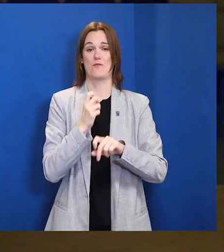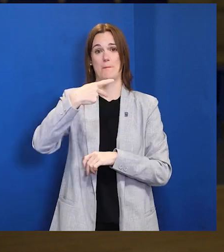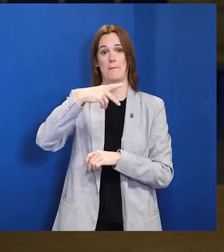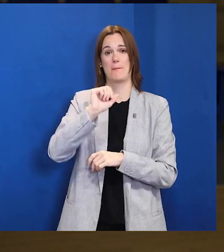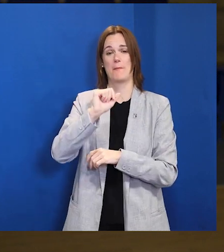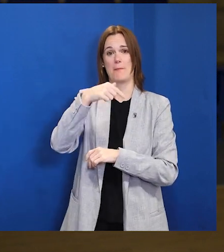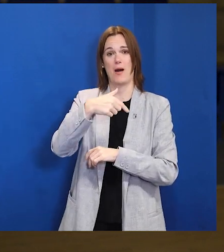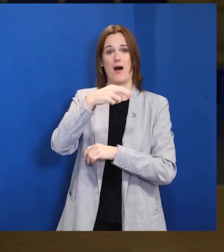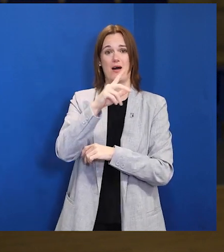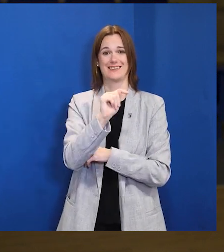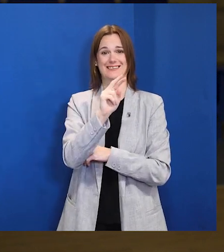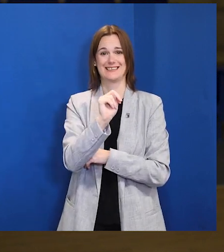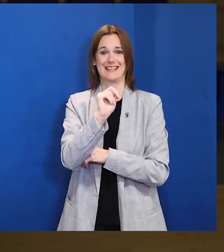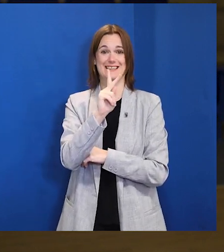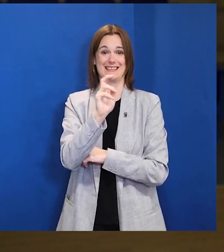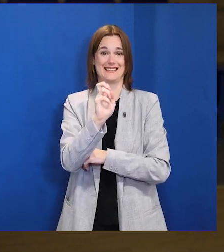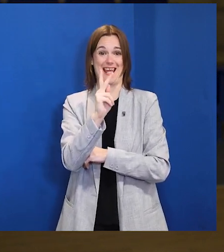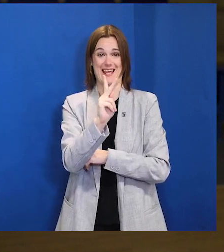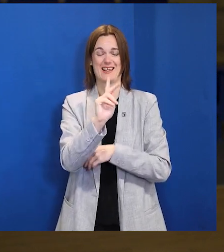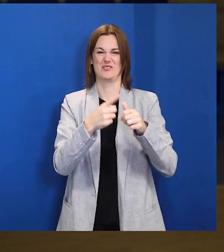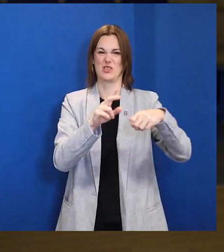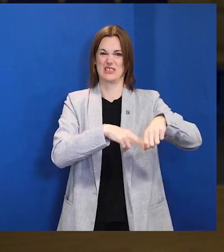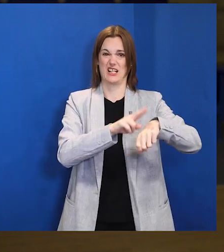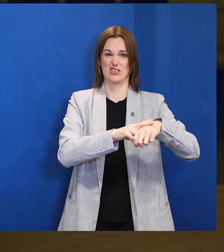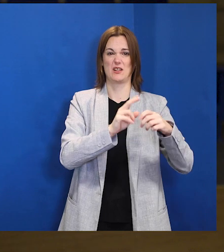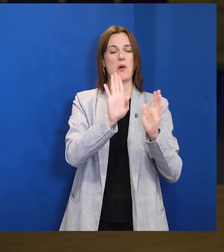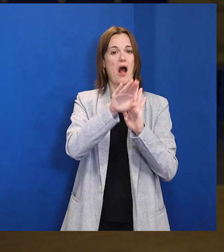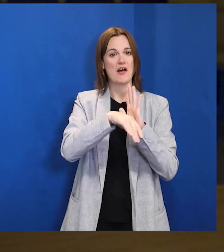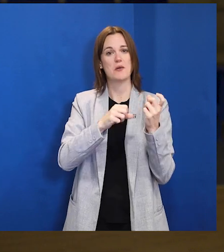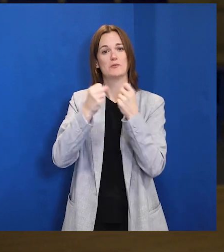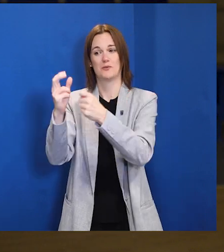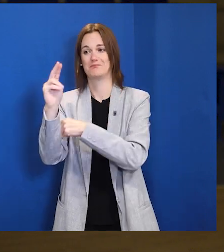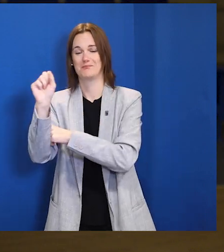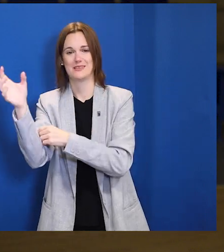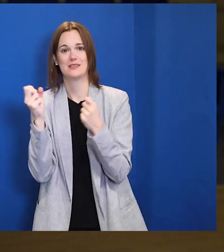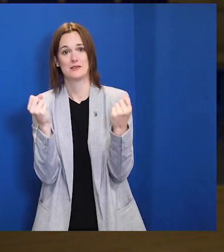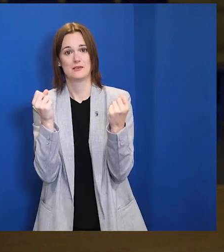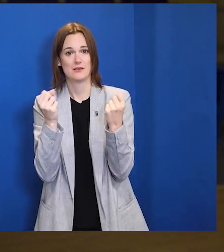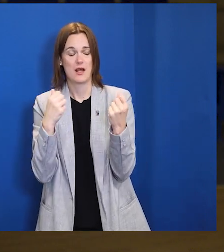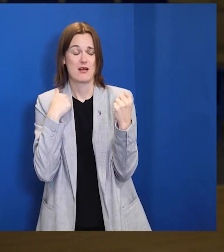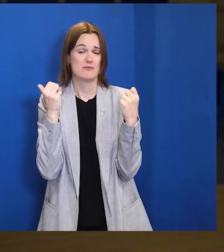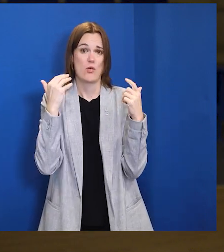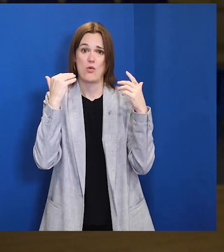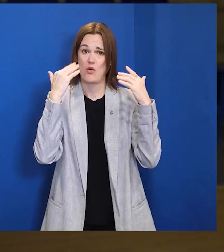Strait Campus from the community of Paqtnkek First Nation, approximately a half hour drive, that first day,